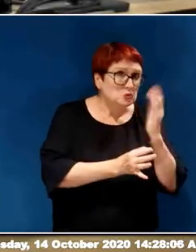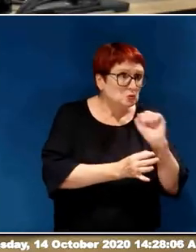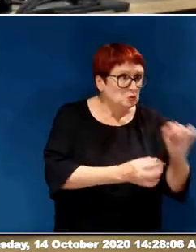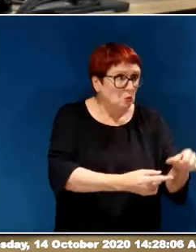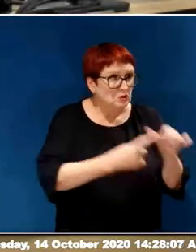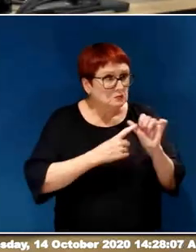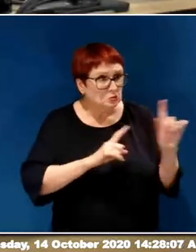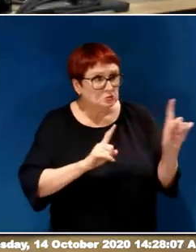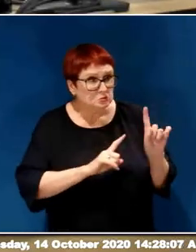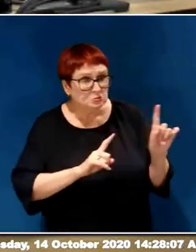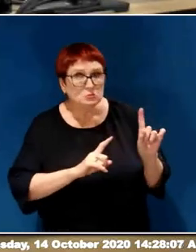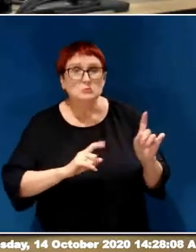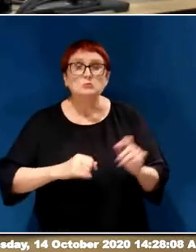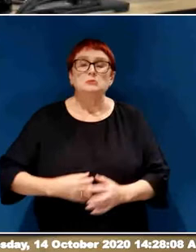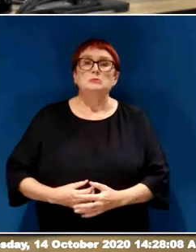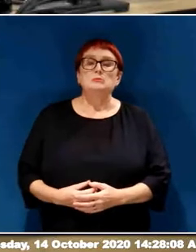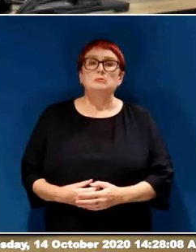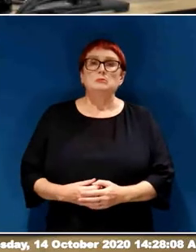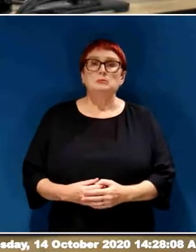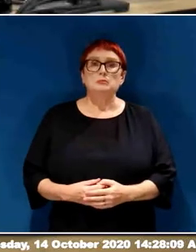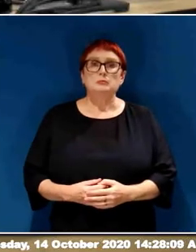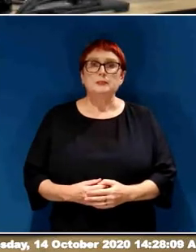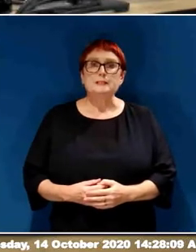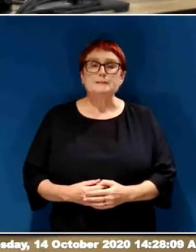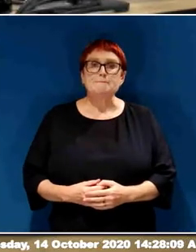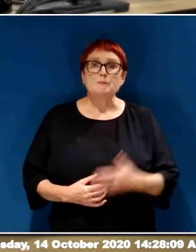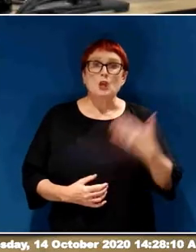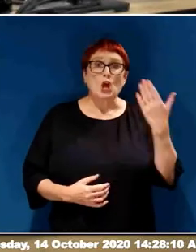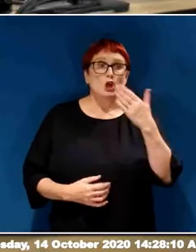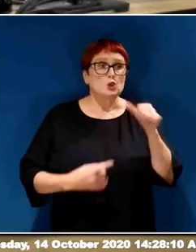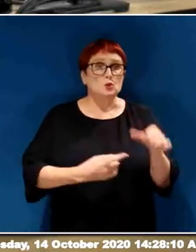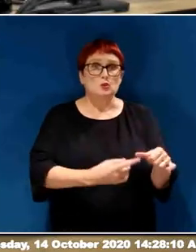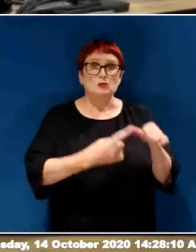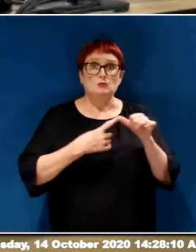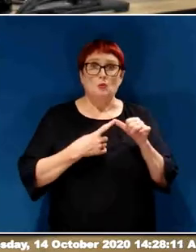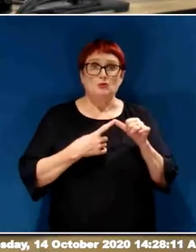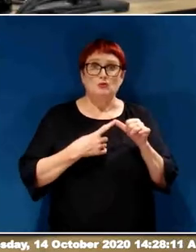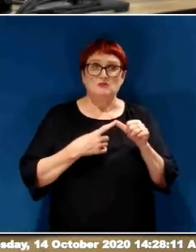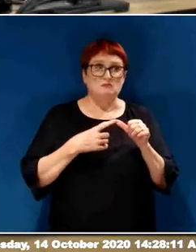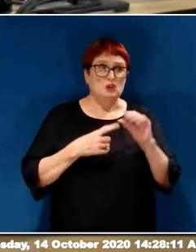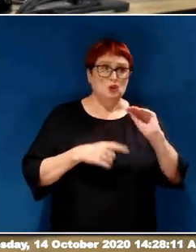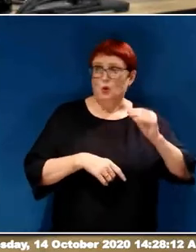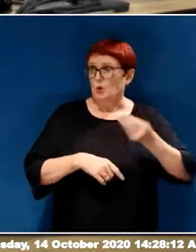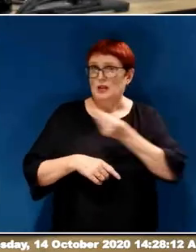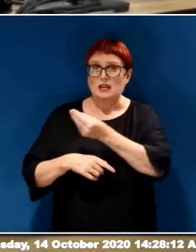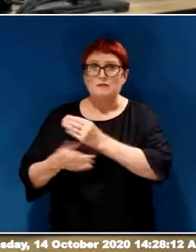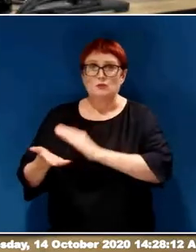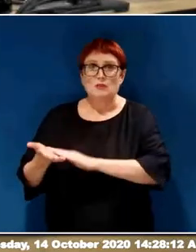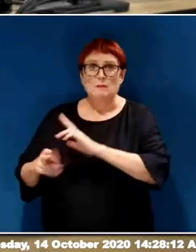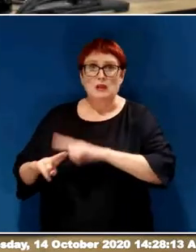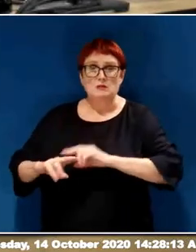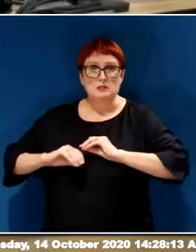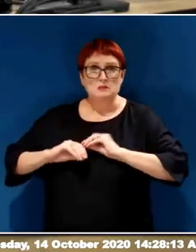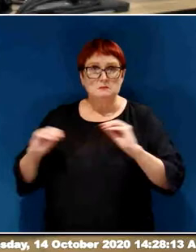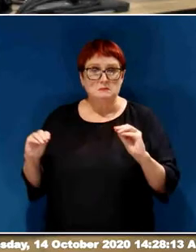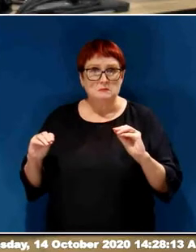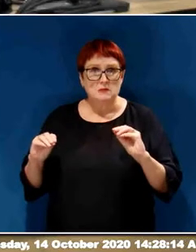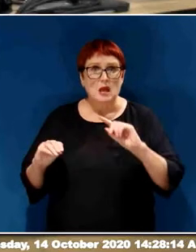school's response not being communicated to the parents, a decision made without meeting the parents with the school.